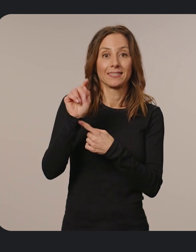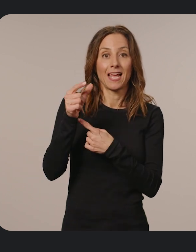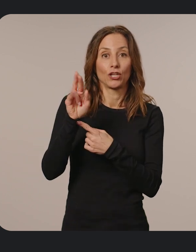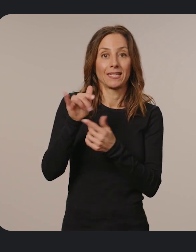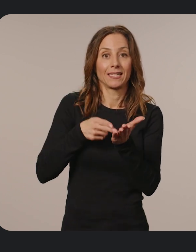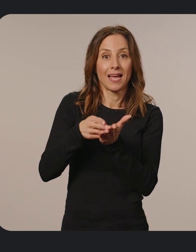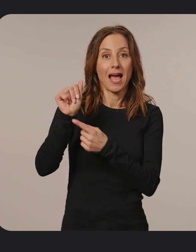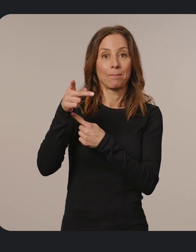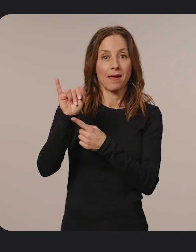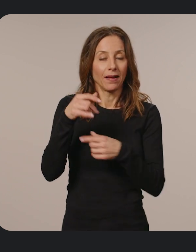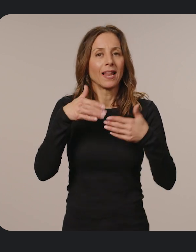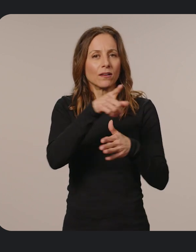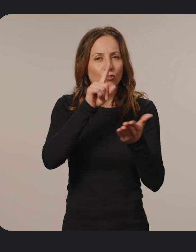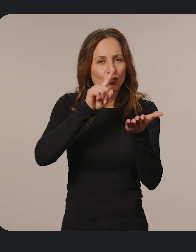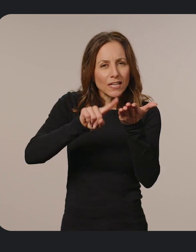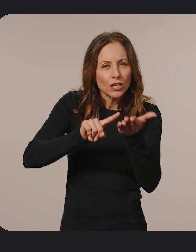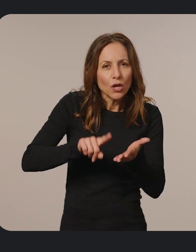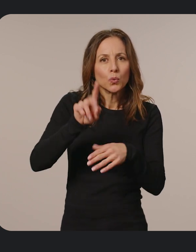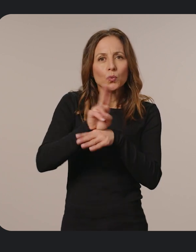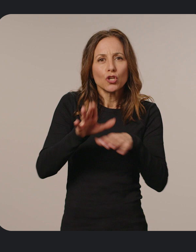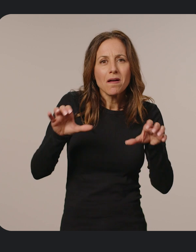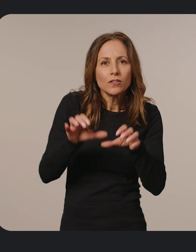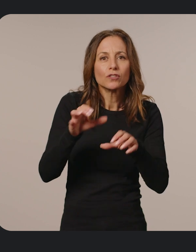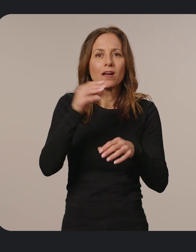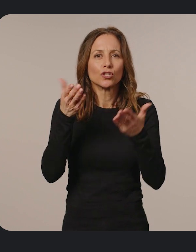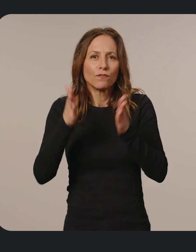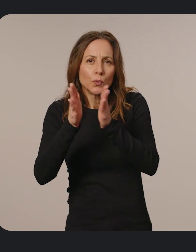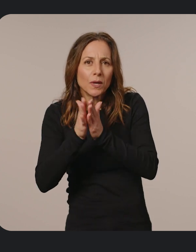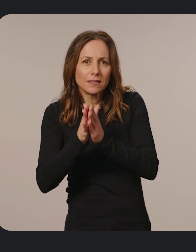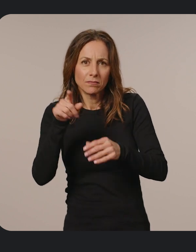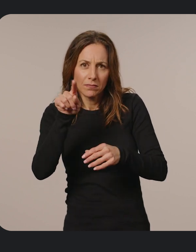Play Integrity API lets you check that user actions and server requests